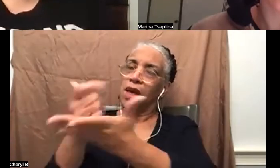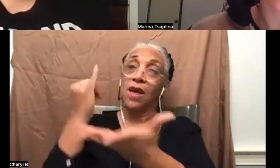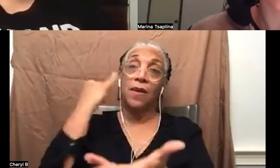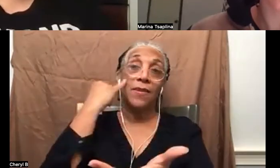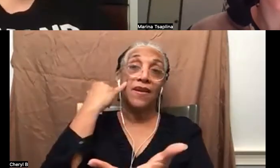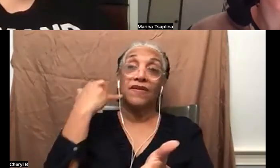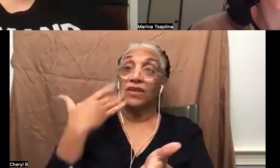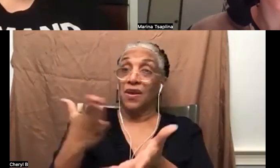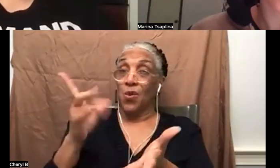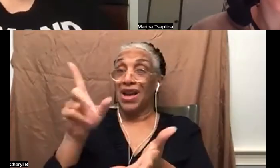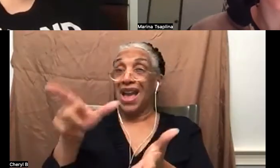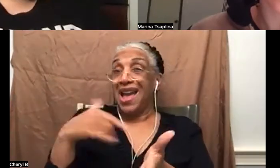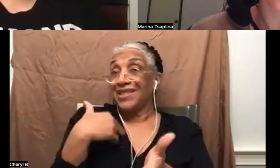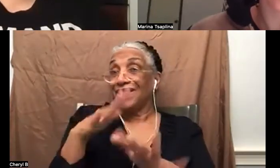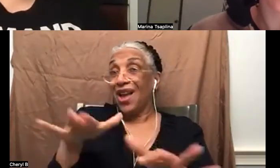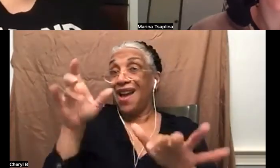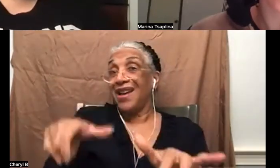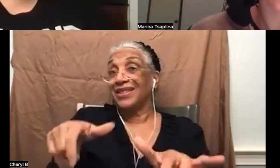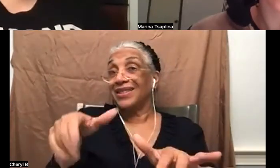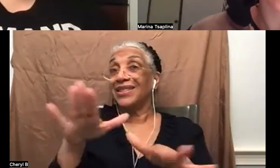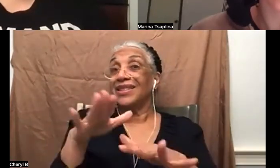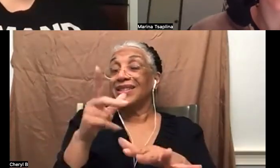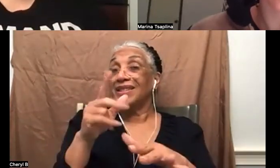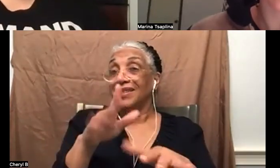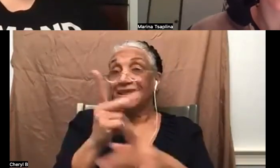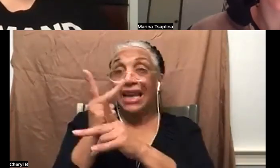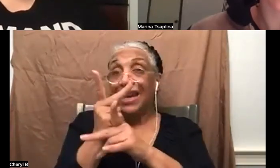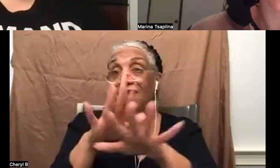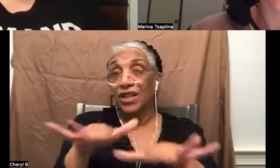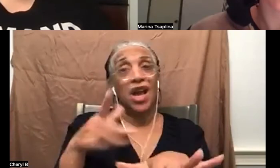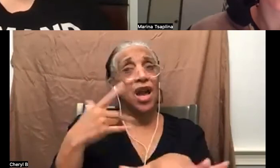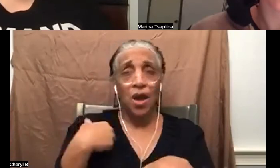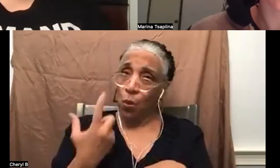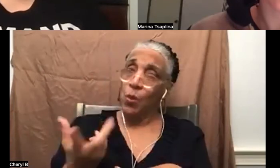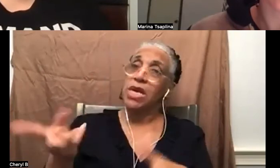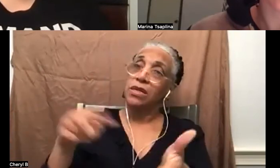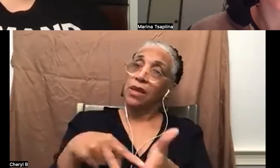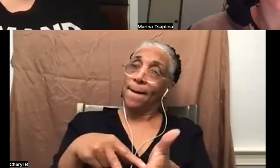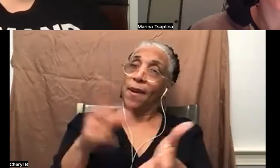childcare we step up and we do that. Whatever it is. We